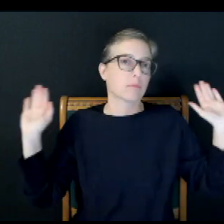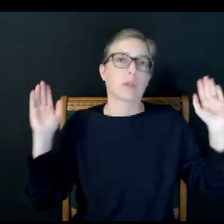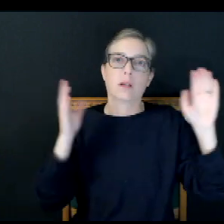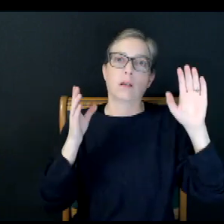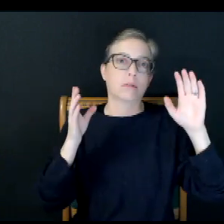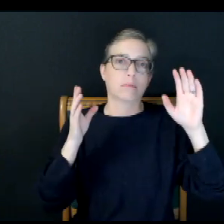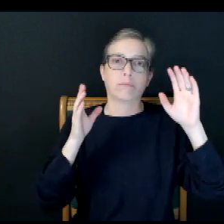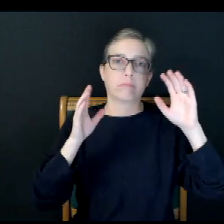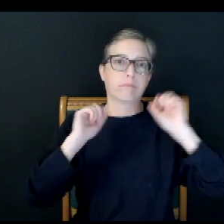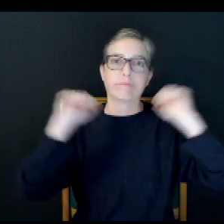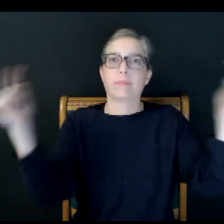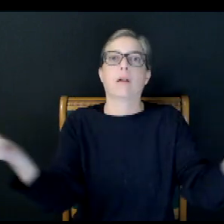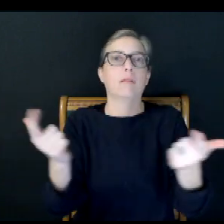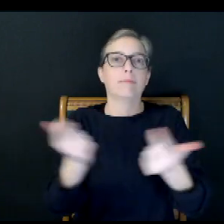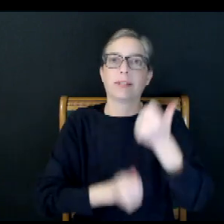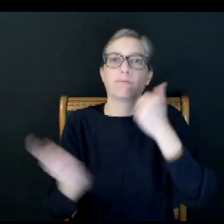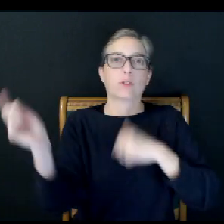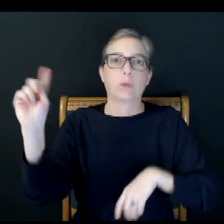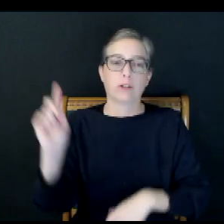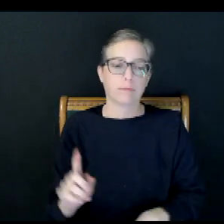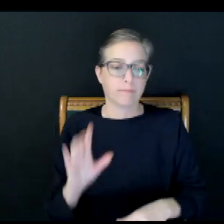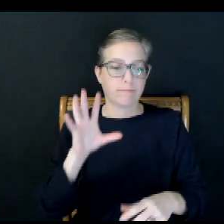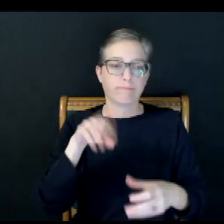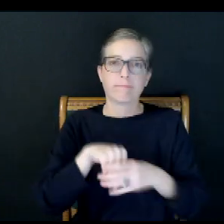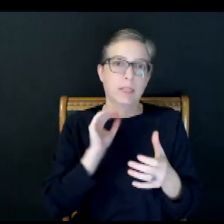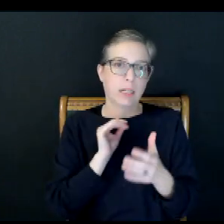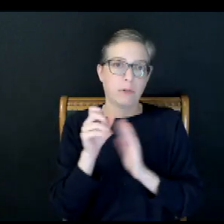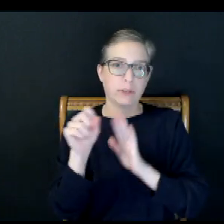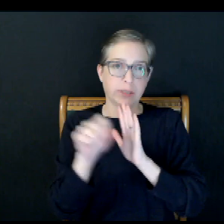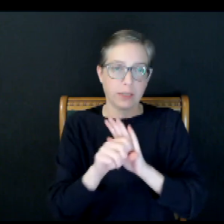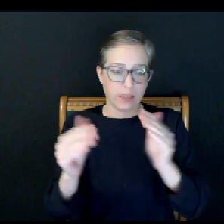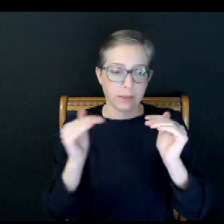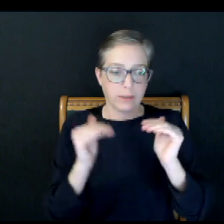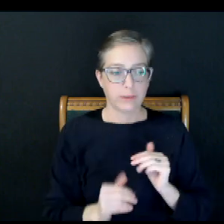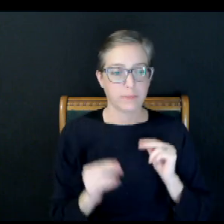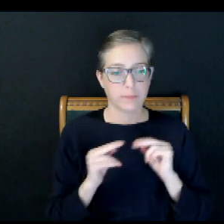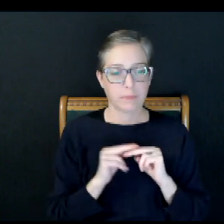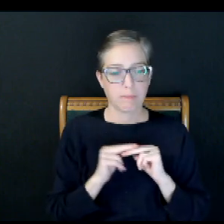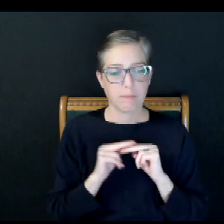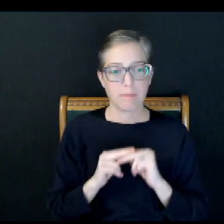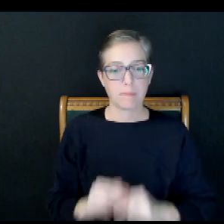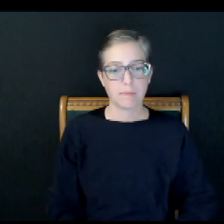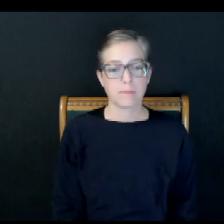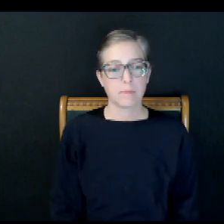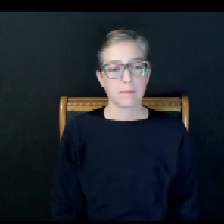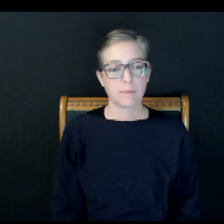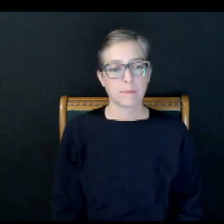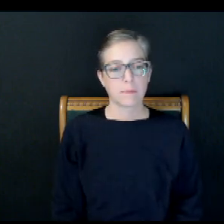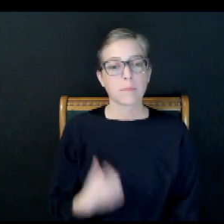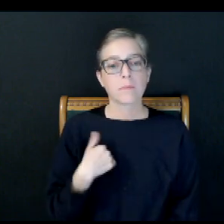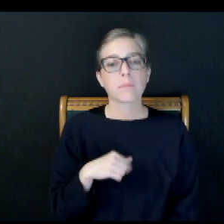Next slide, please. We also took a look at behavioral health diagnosis for